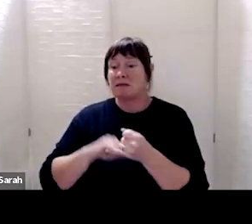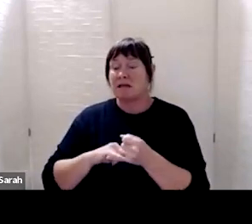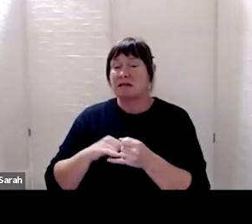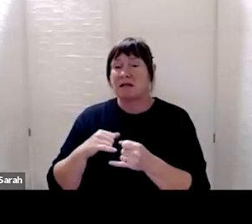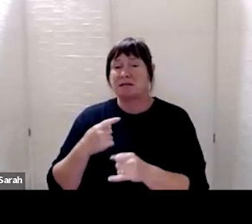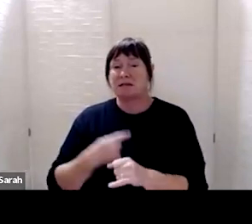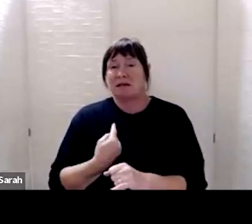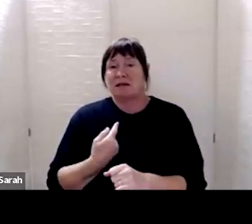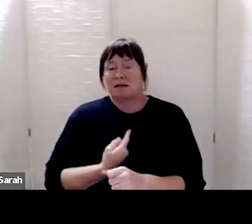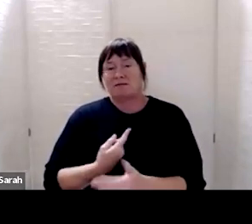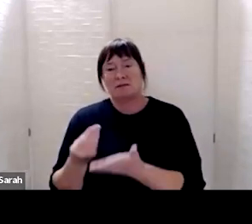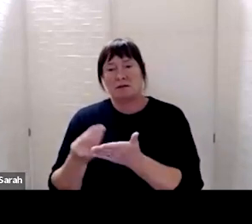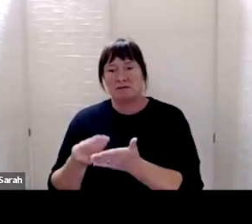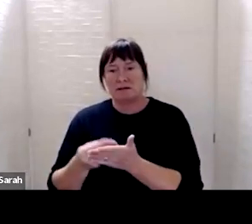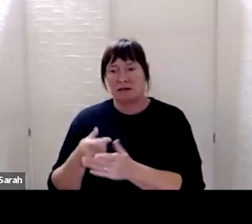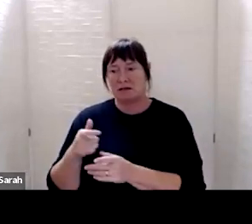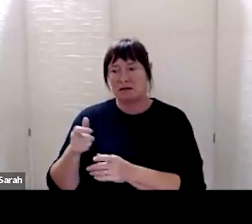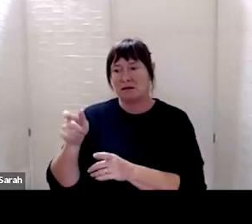and one of the goals that we have for him